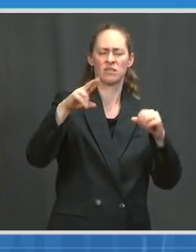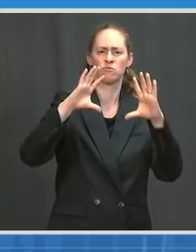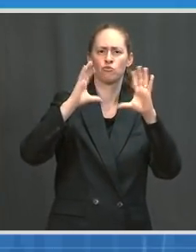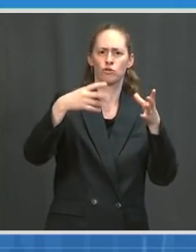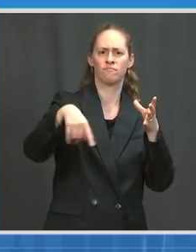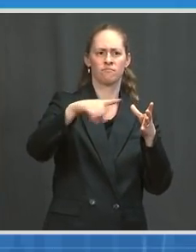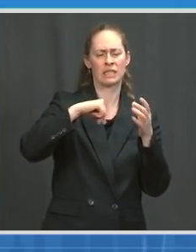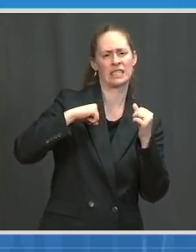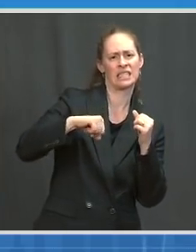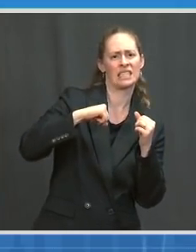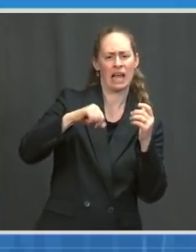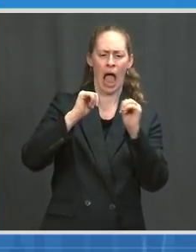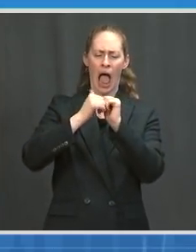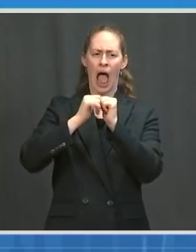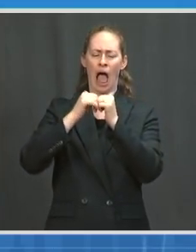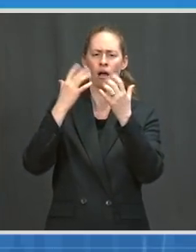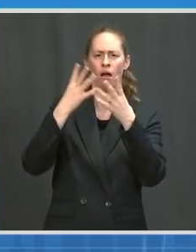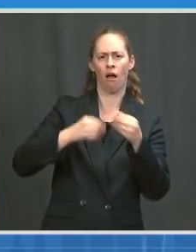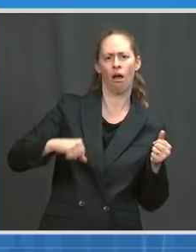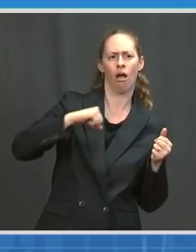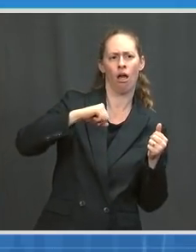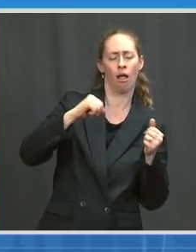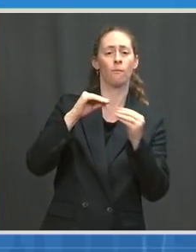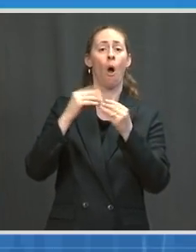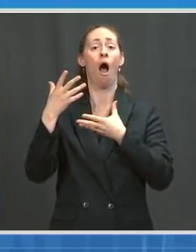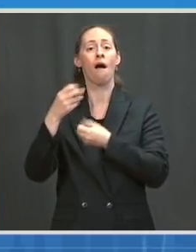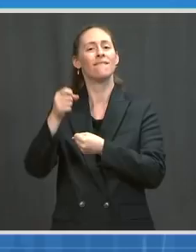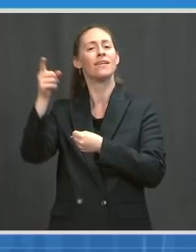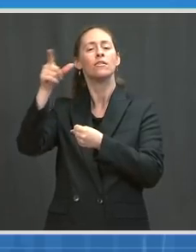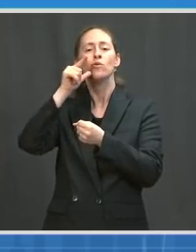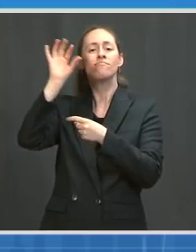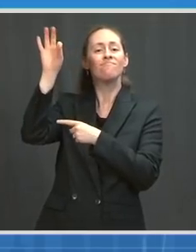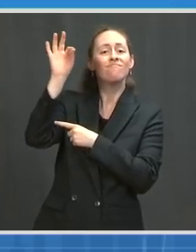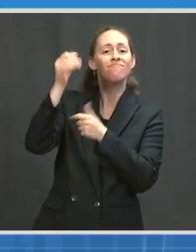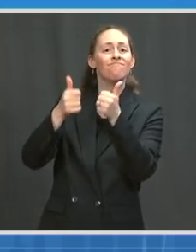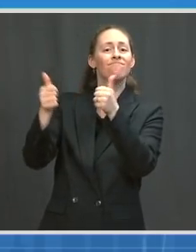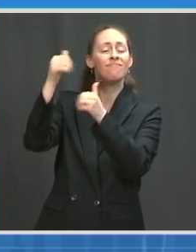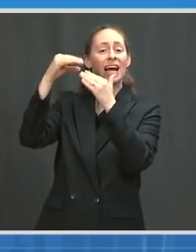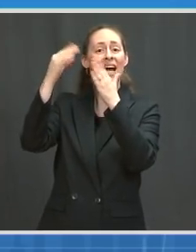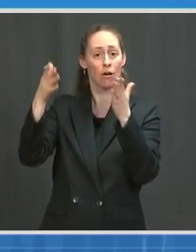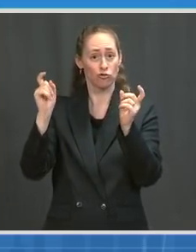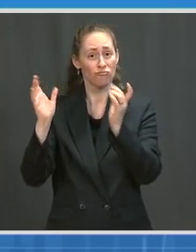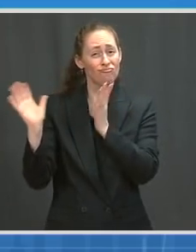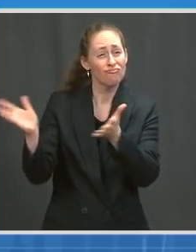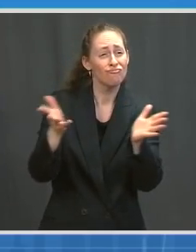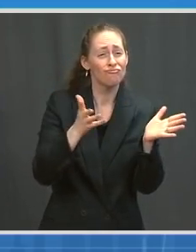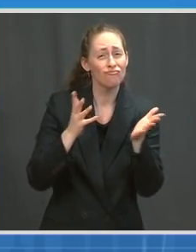understanding that this group has said before that the White House is not always the best messenger, what have --